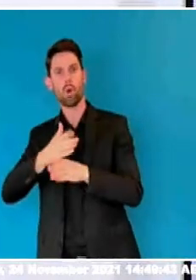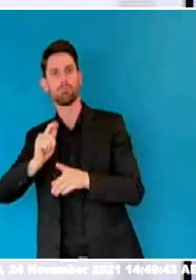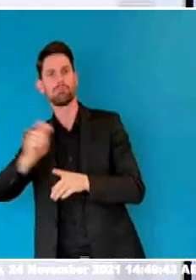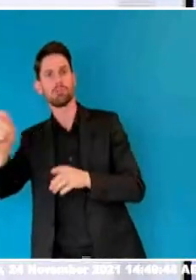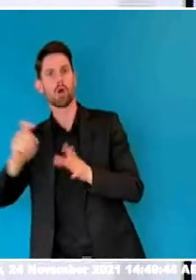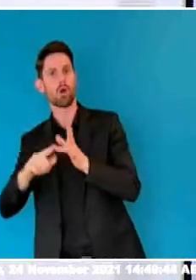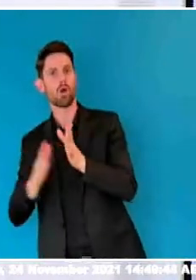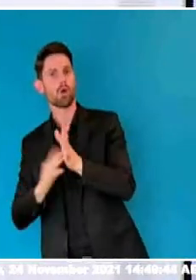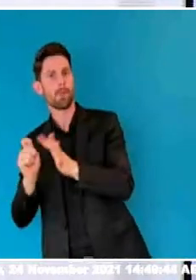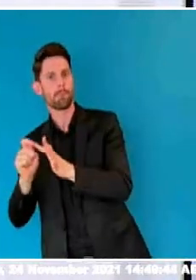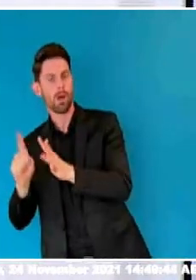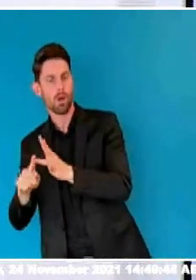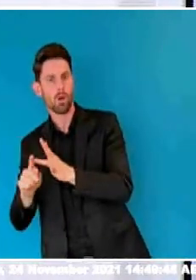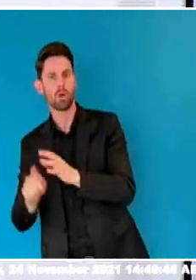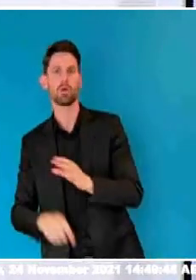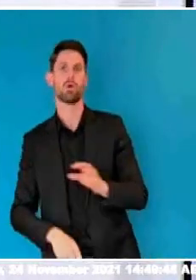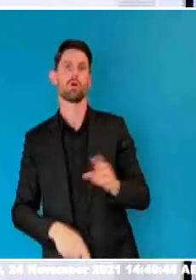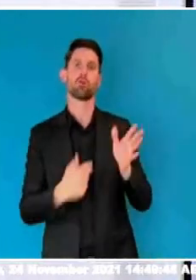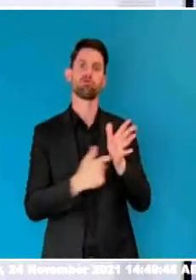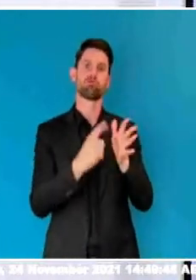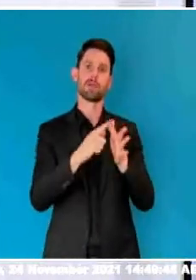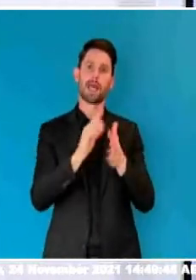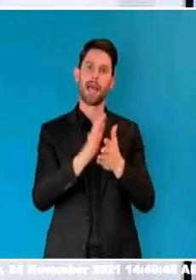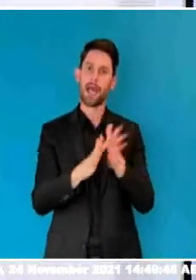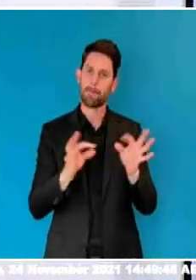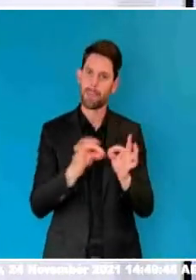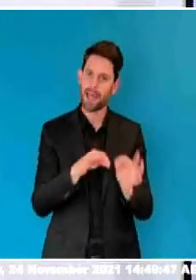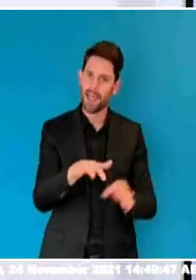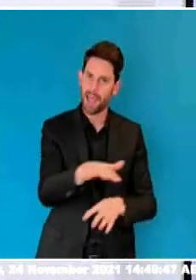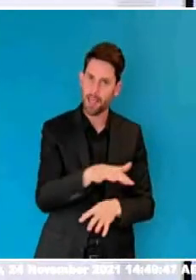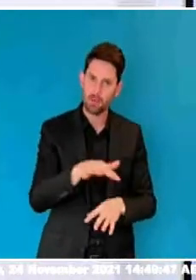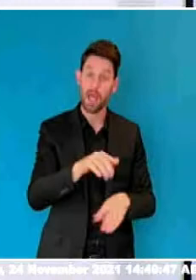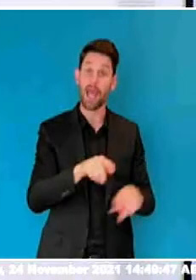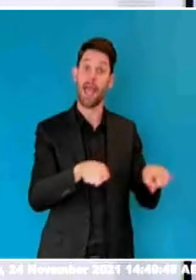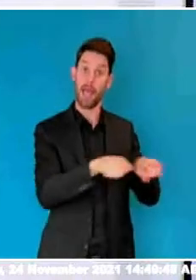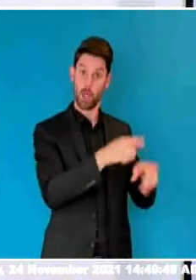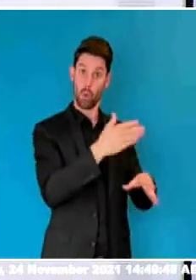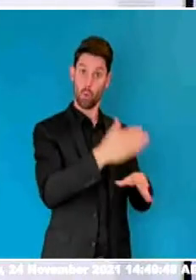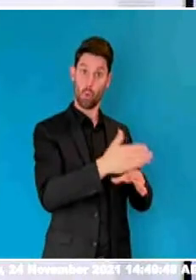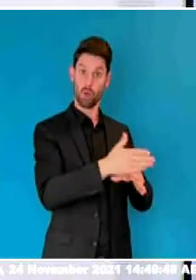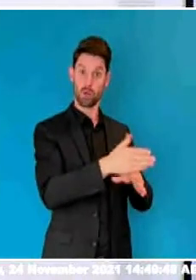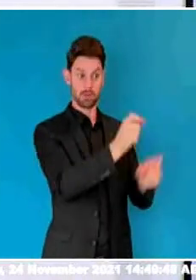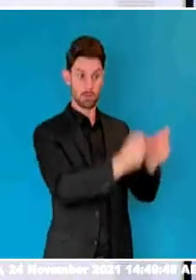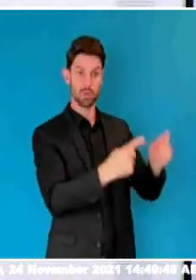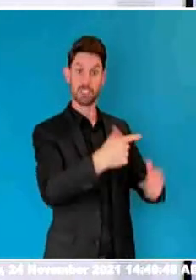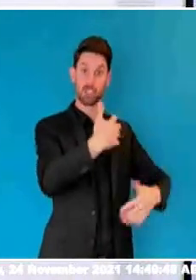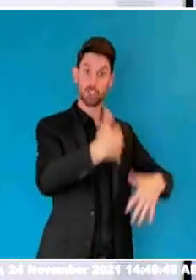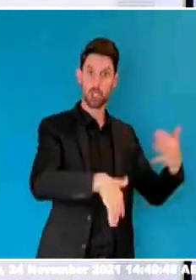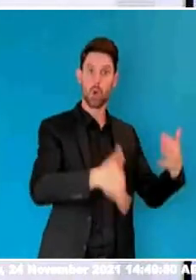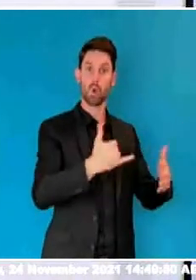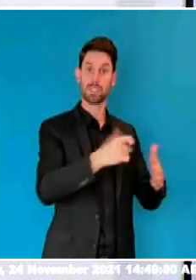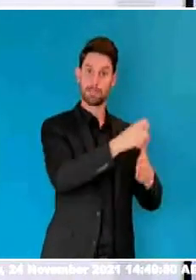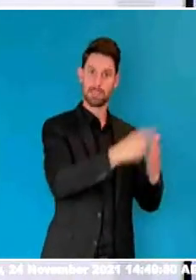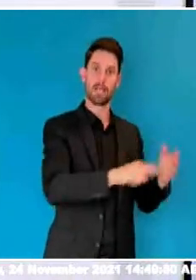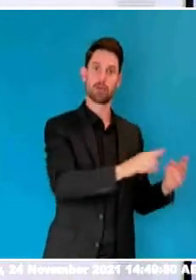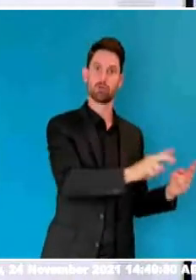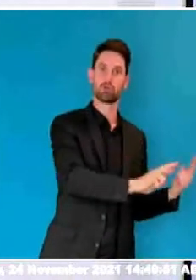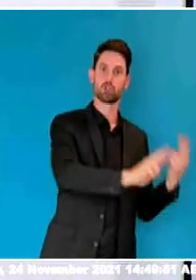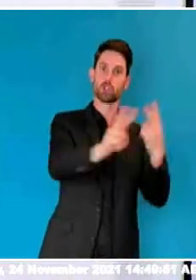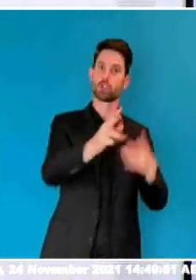return to work of employees with disability, do you see this issue about